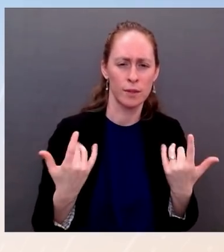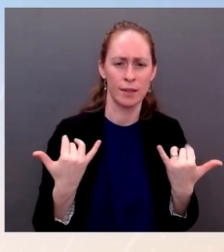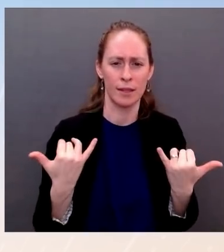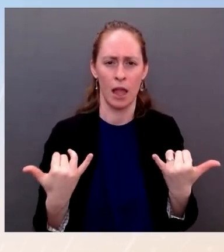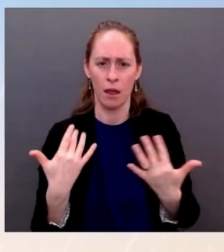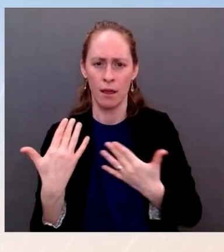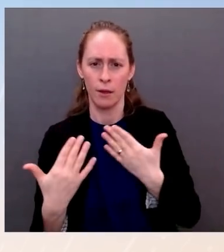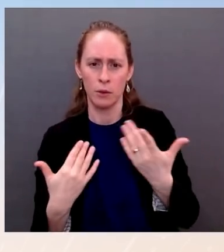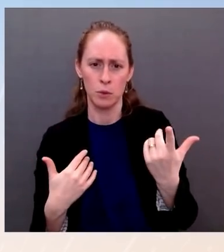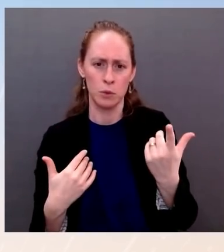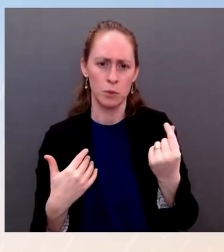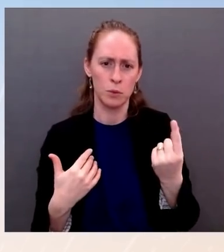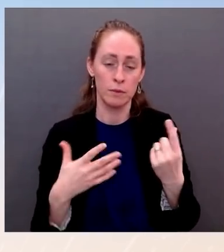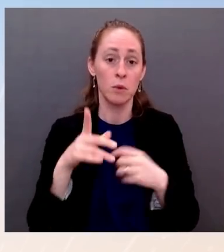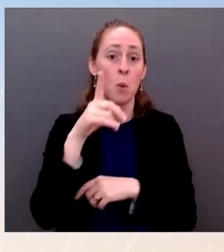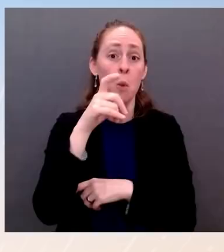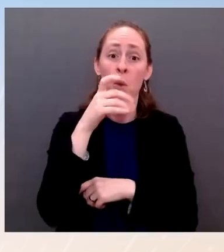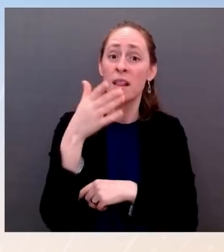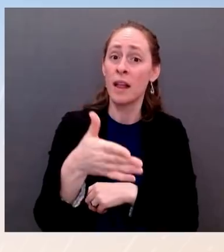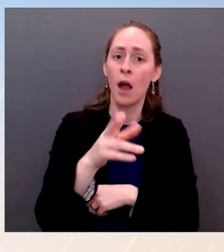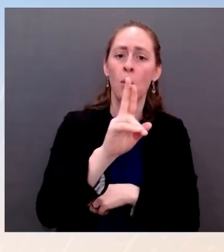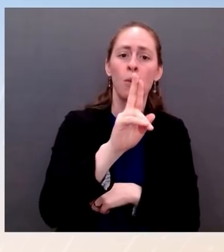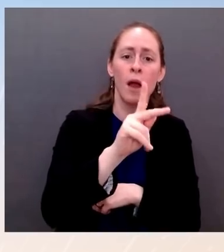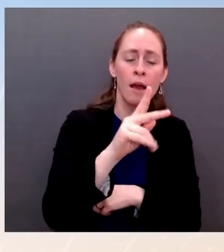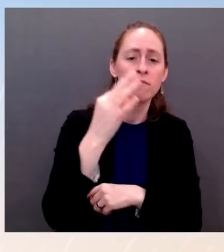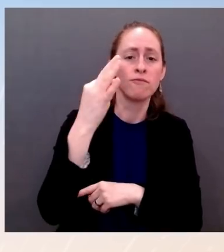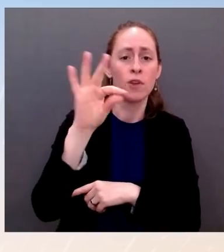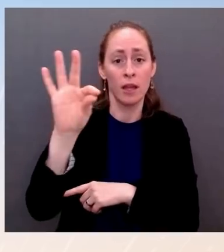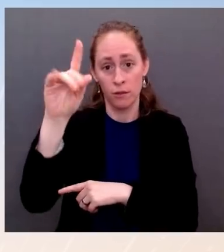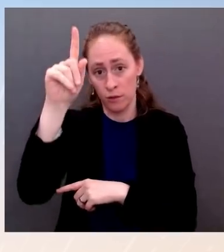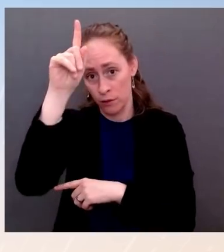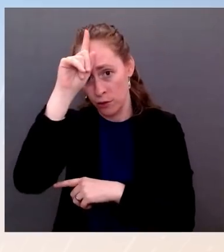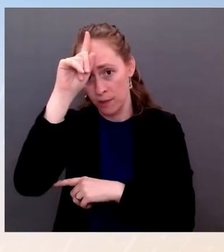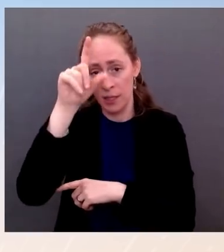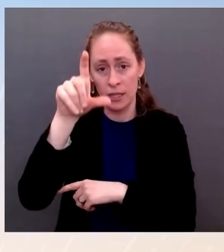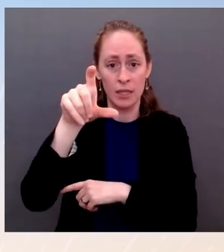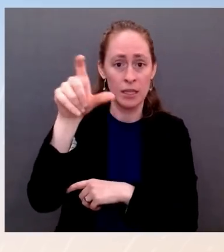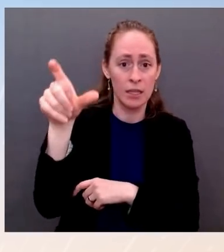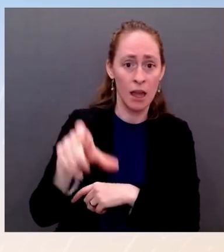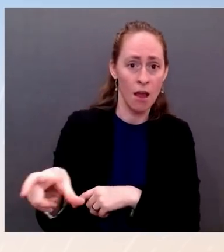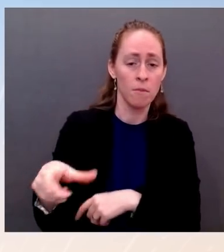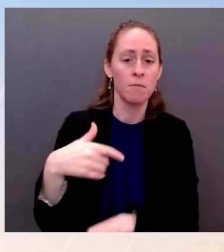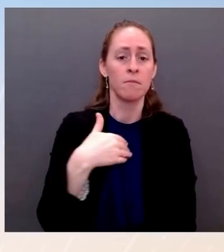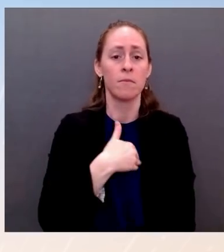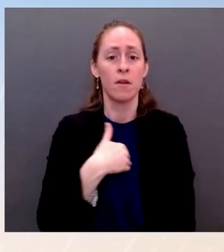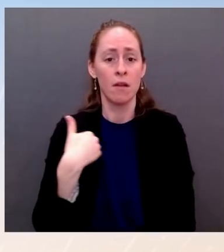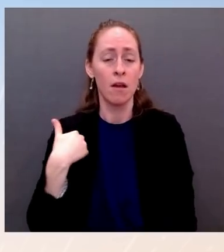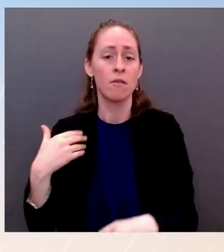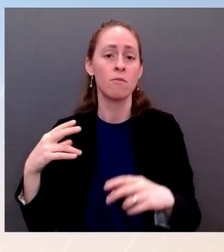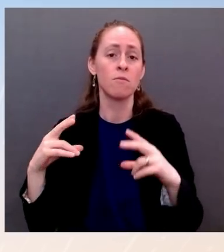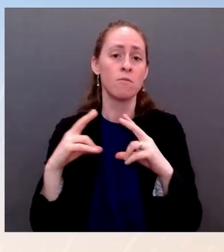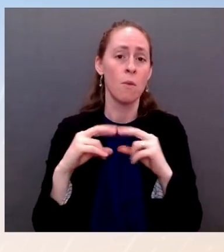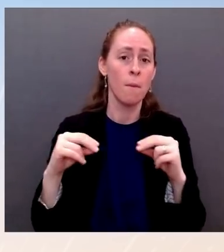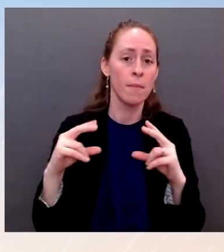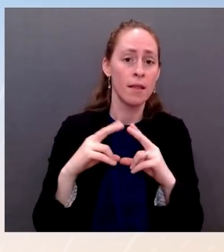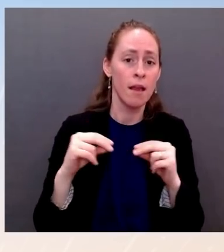Italy, Canada, Poland, Romania, the Secretary General of NATO, and the presidents of the European Union.